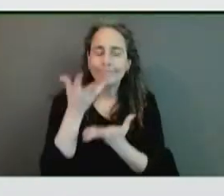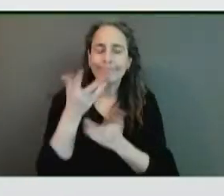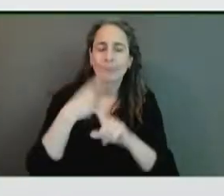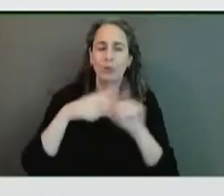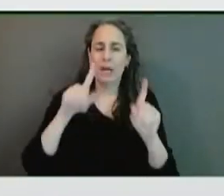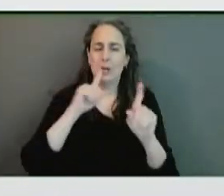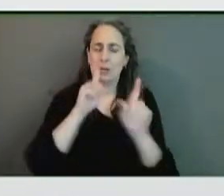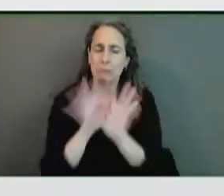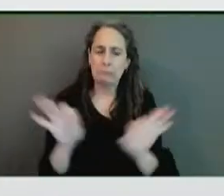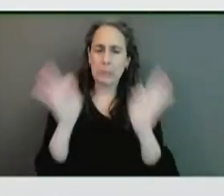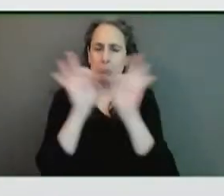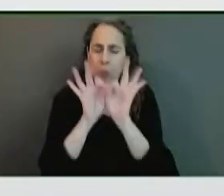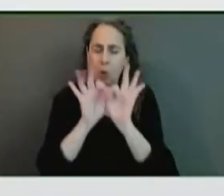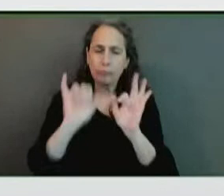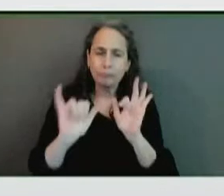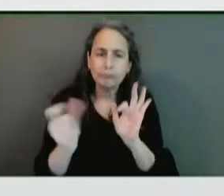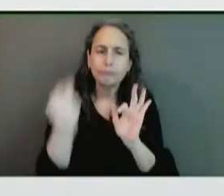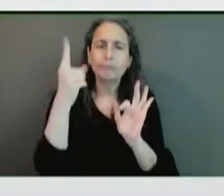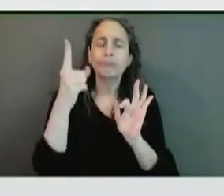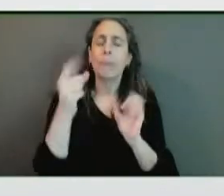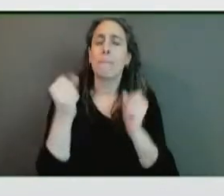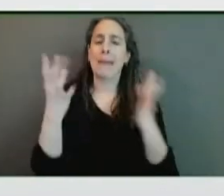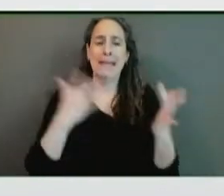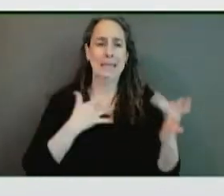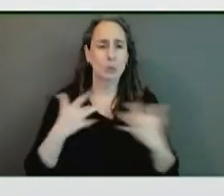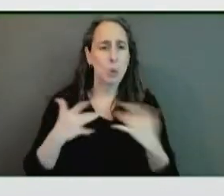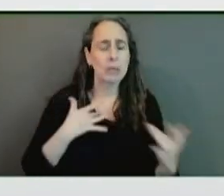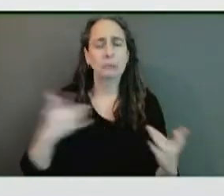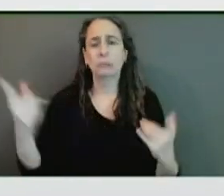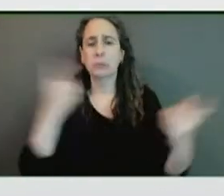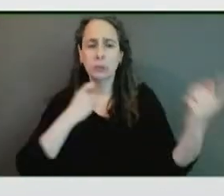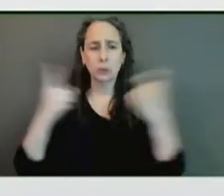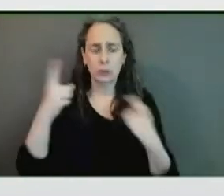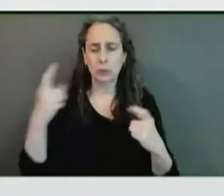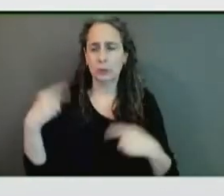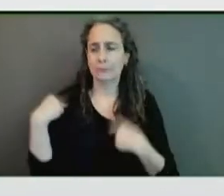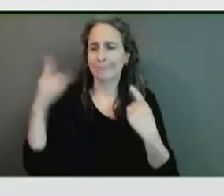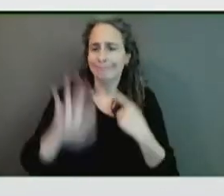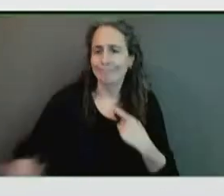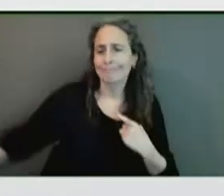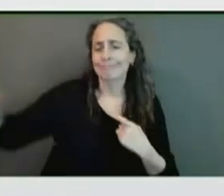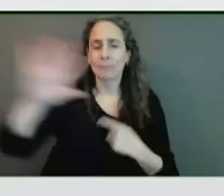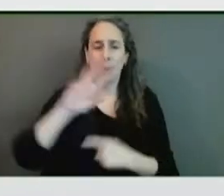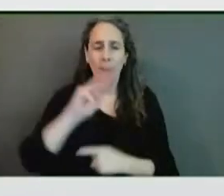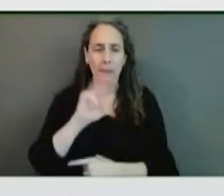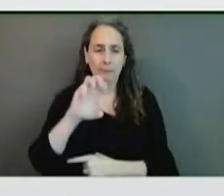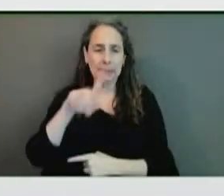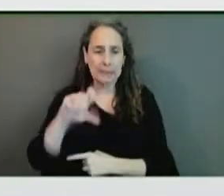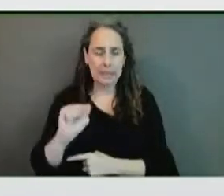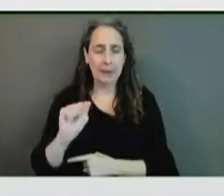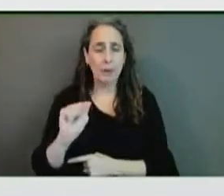can provide critical insight into the many questions and concerns. That have been raised